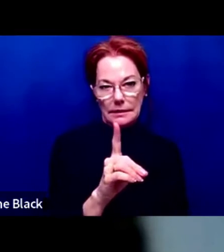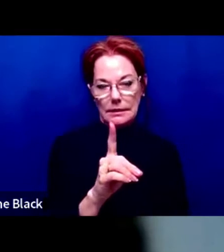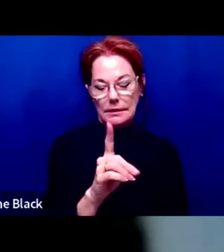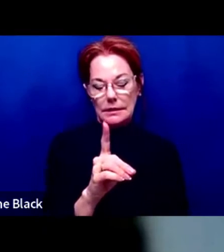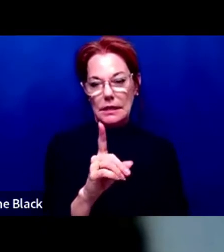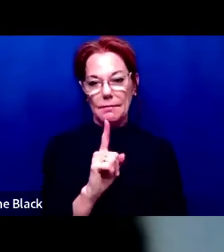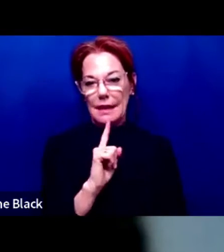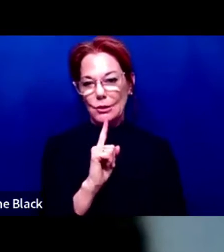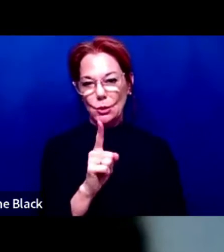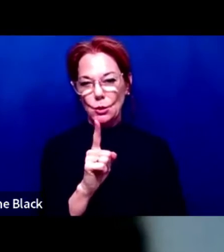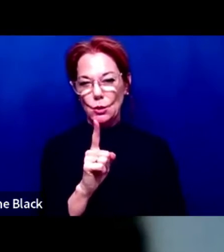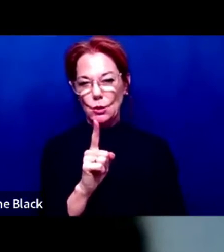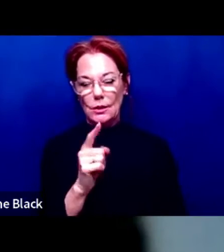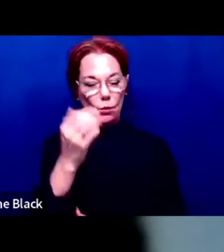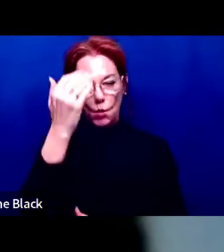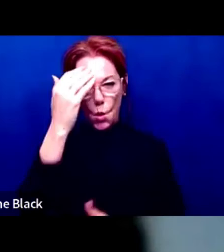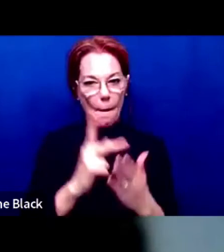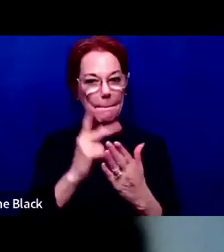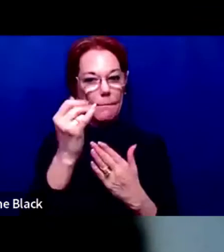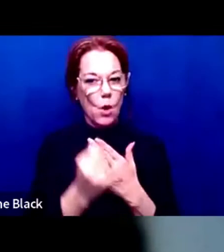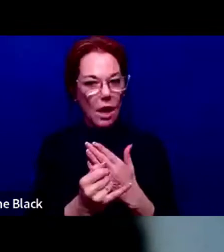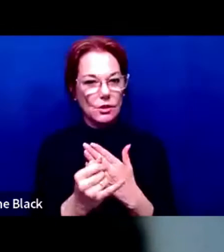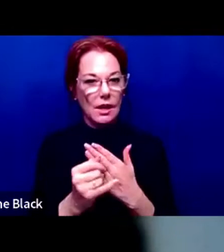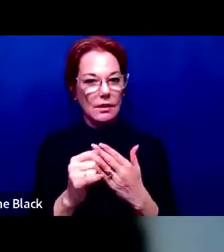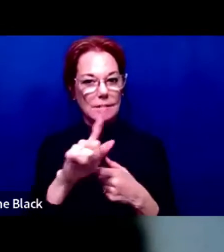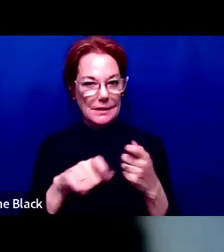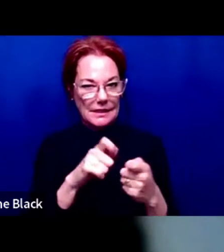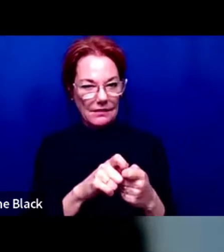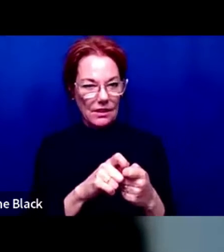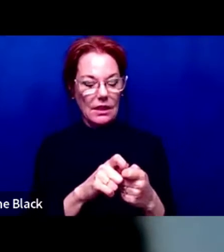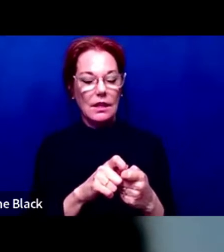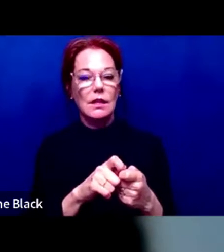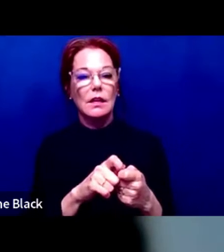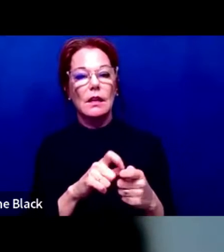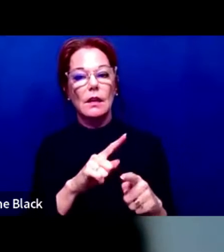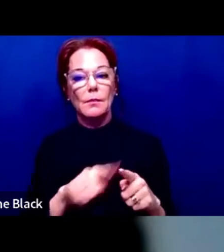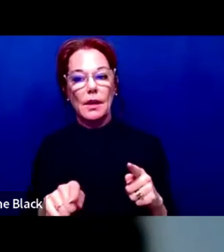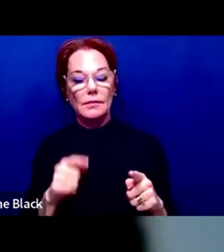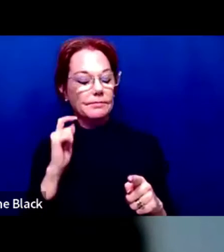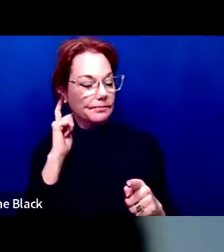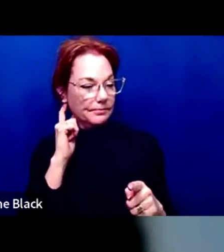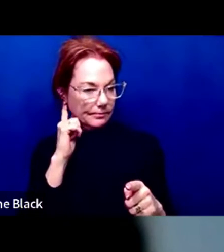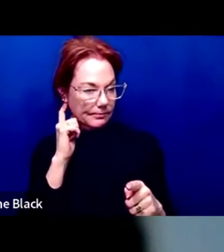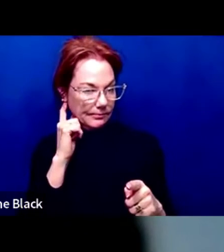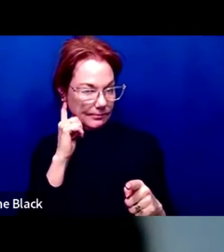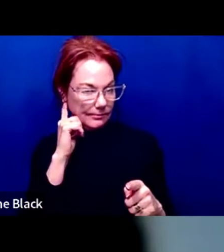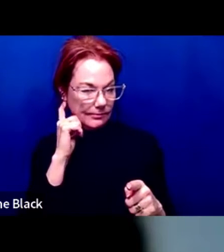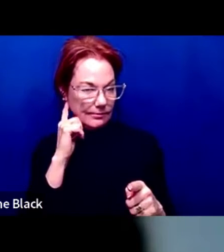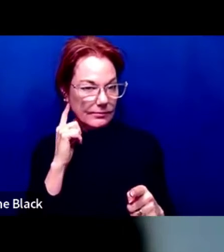project that tackles that. But I will just flag not to open a whole other can of worms necessarily, but I was talking